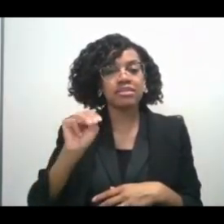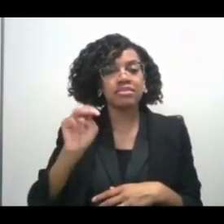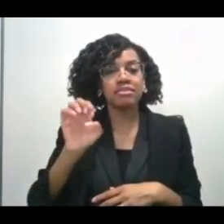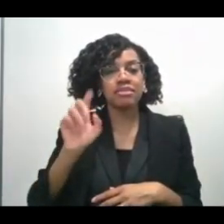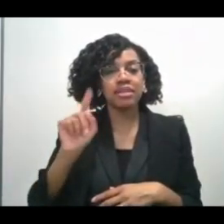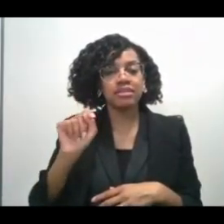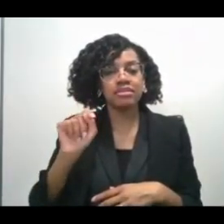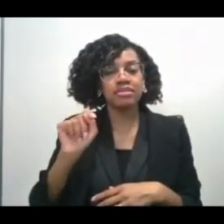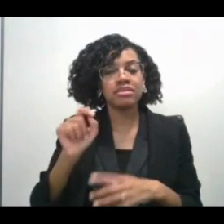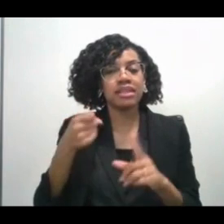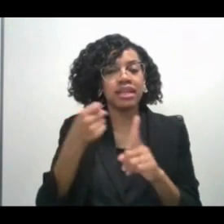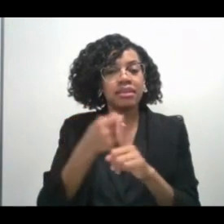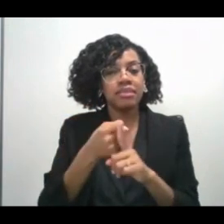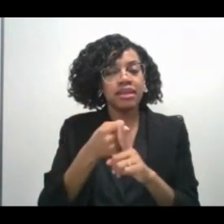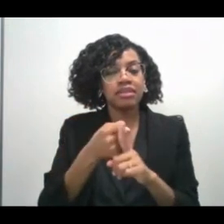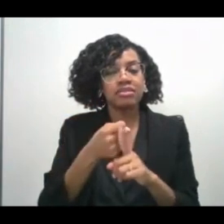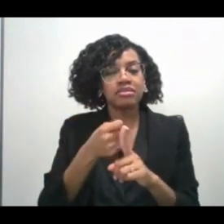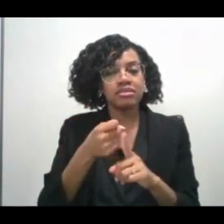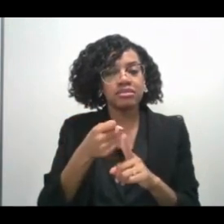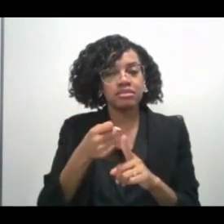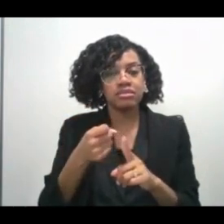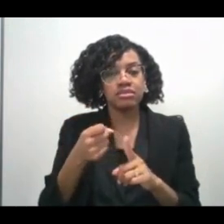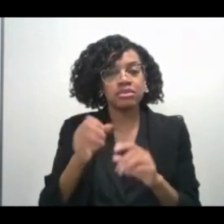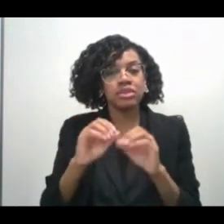prioritization only for implementation applications?